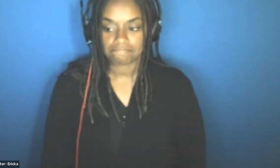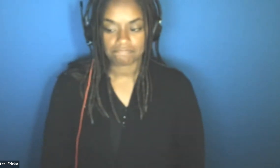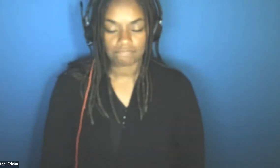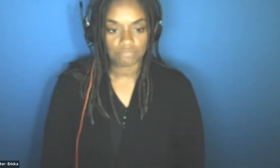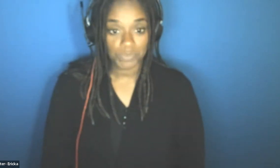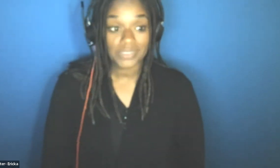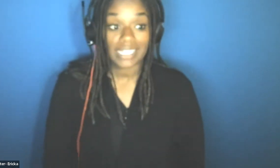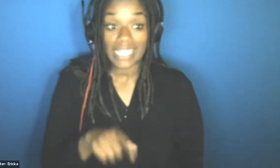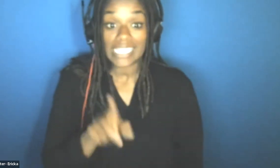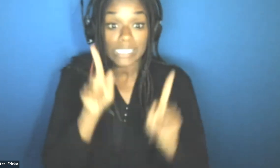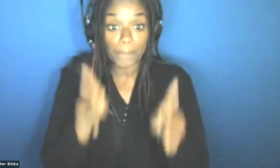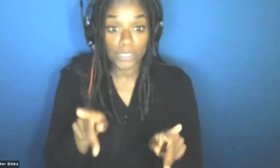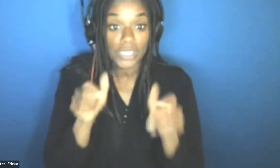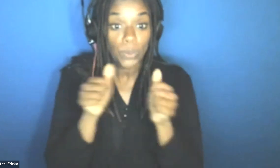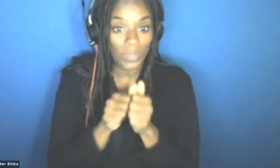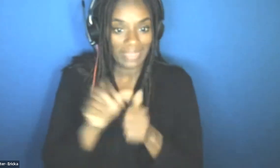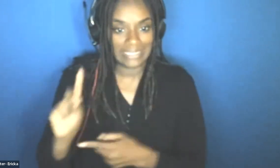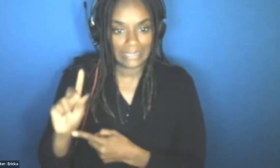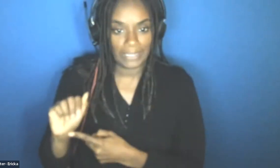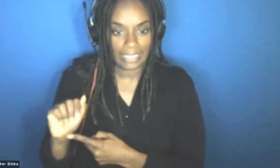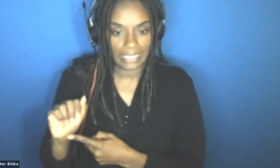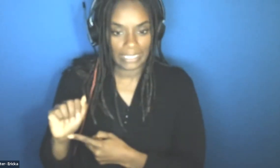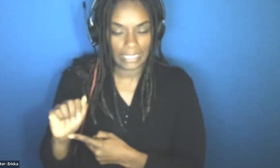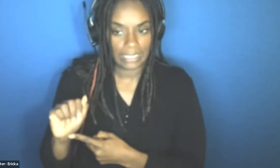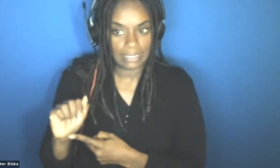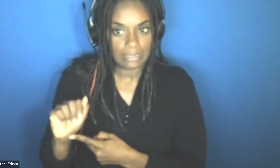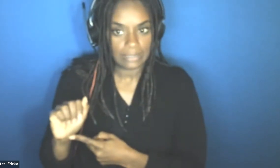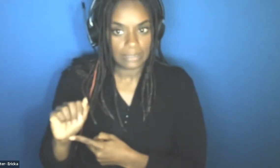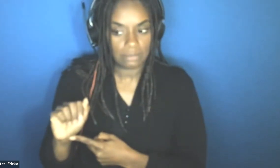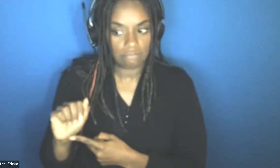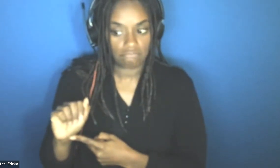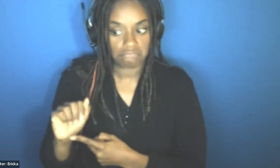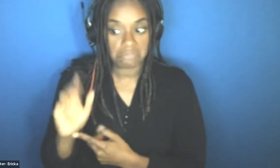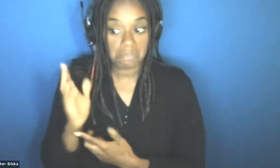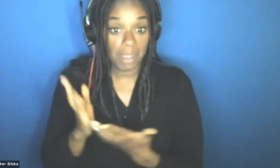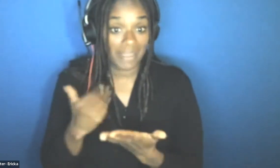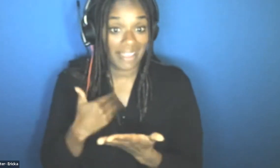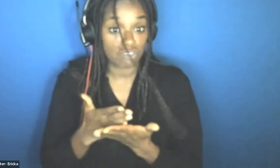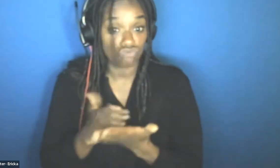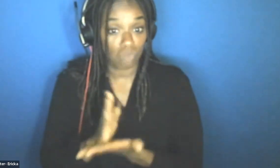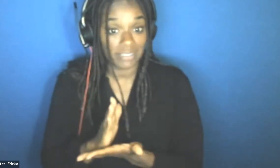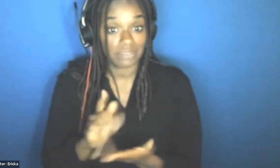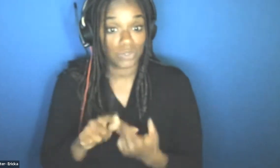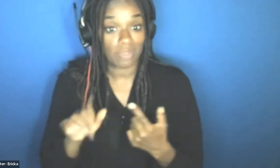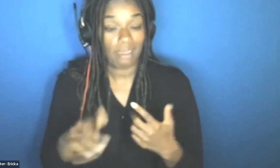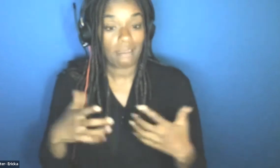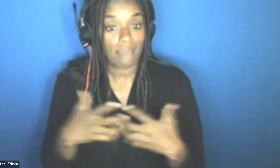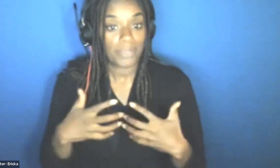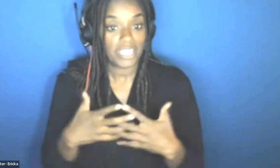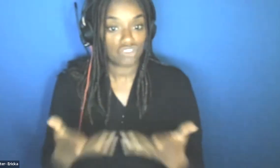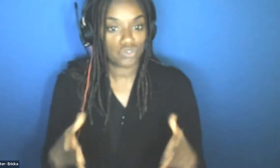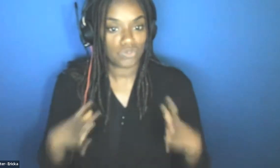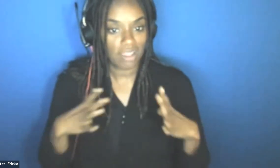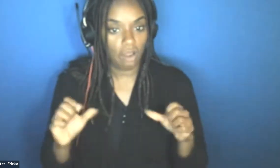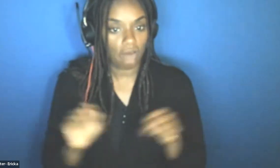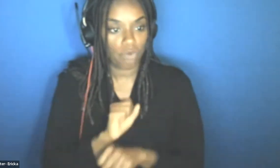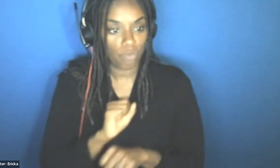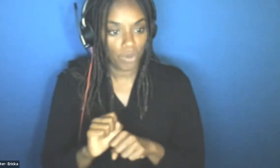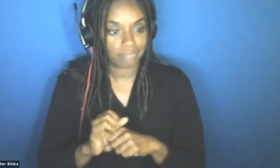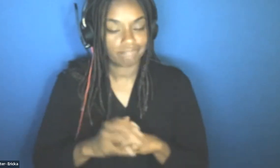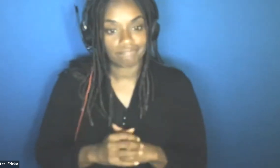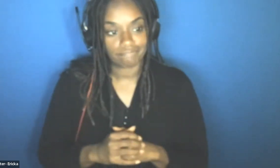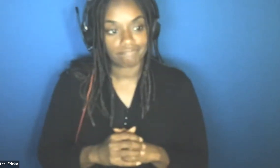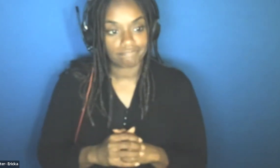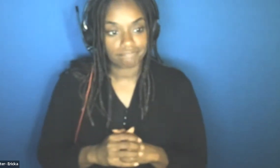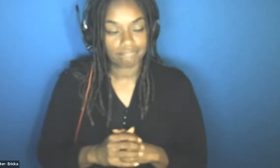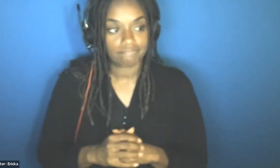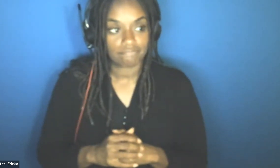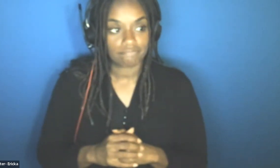In this scenario, does Juan have protection under the ADA?